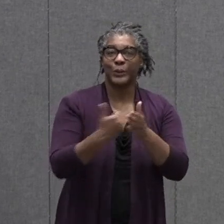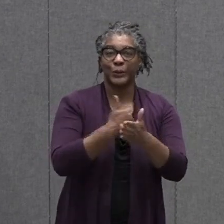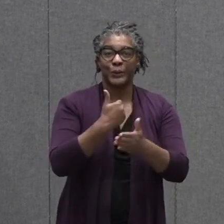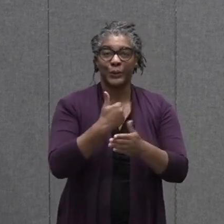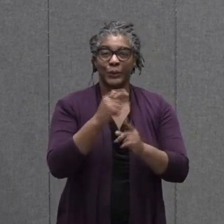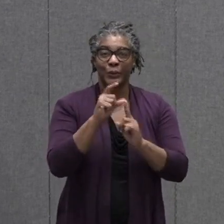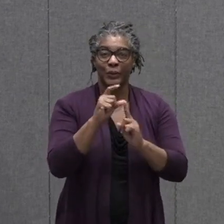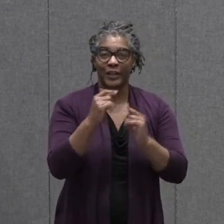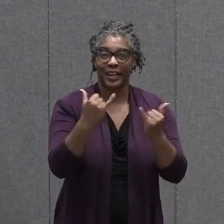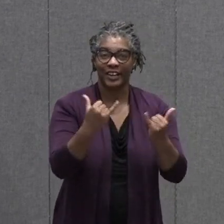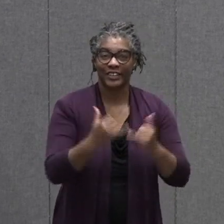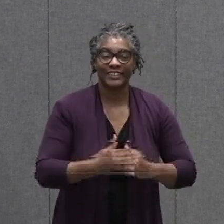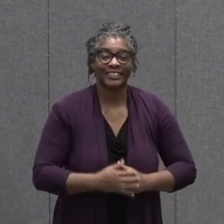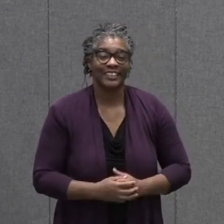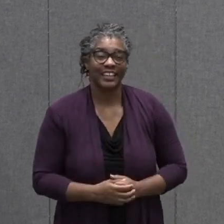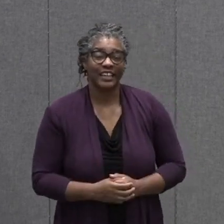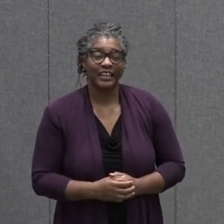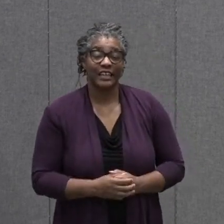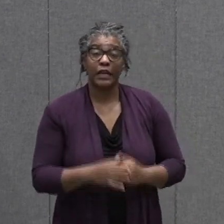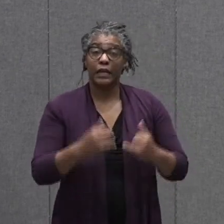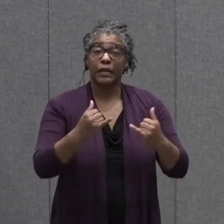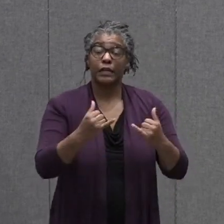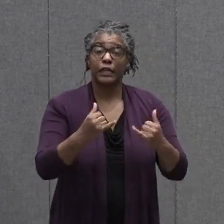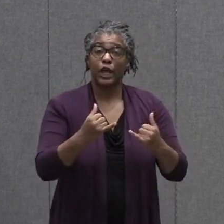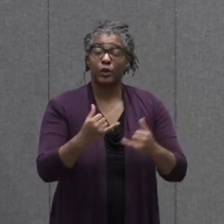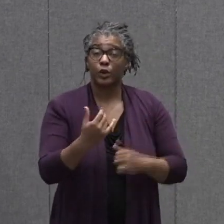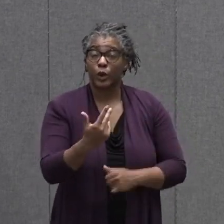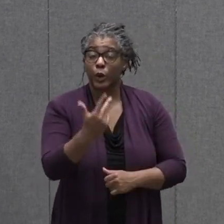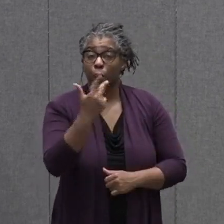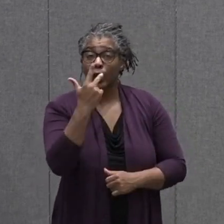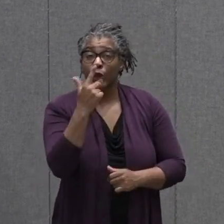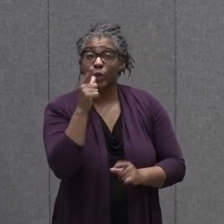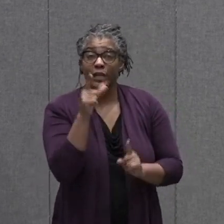This time, can you think of a three-letter word that we could build?